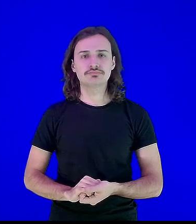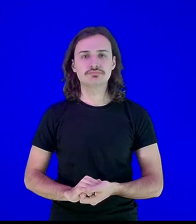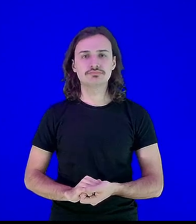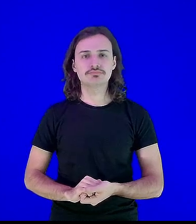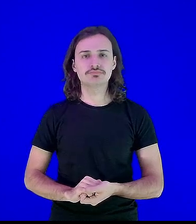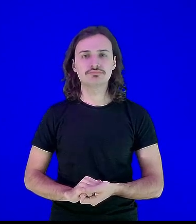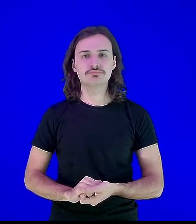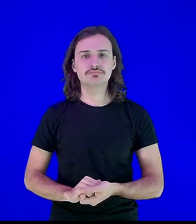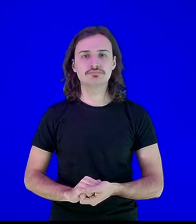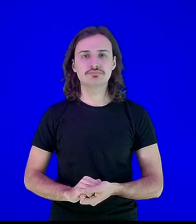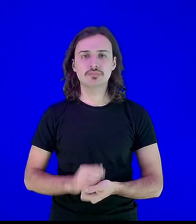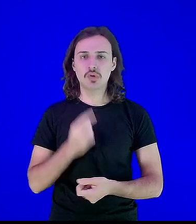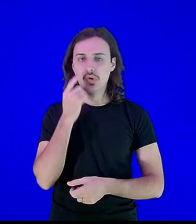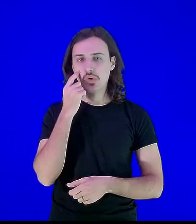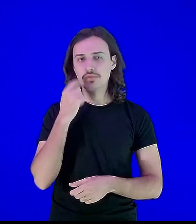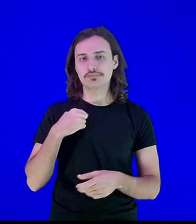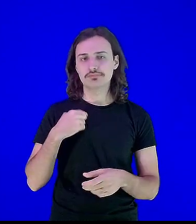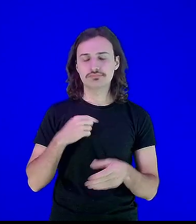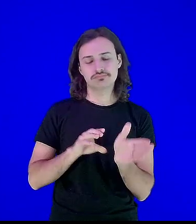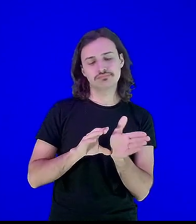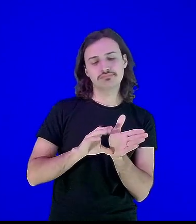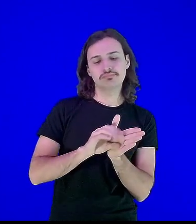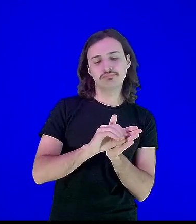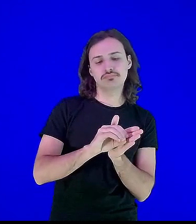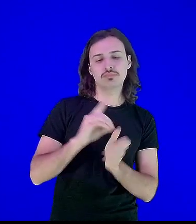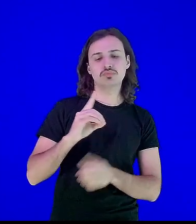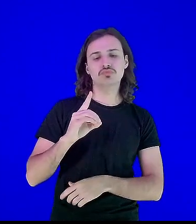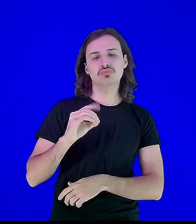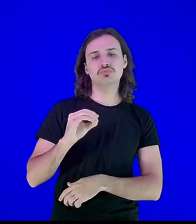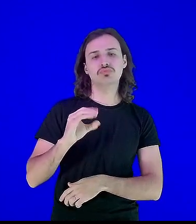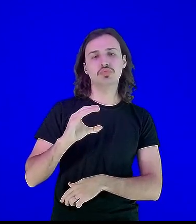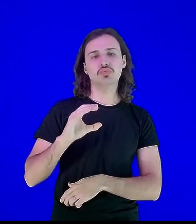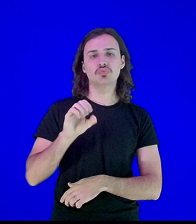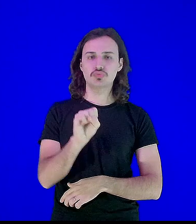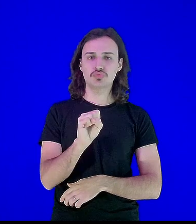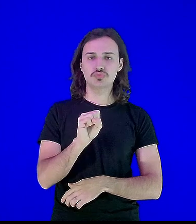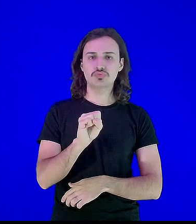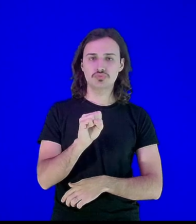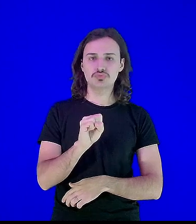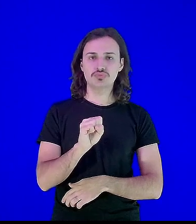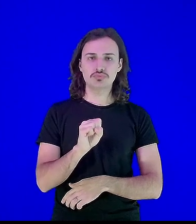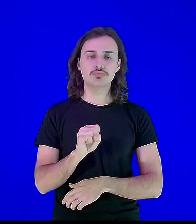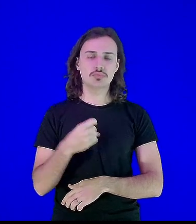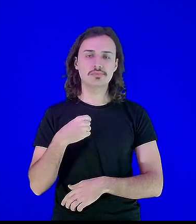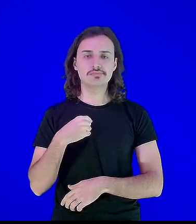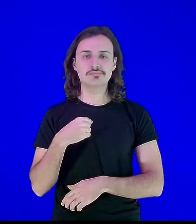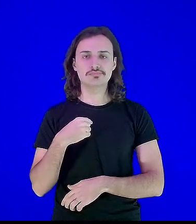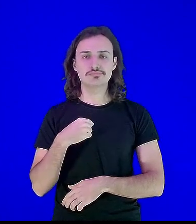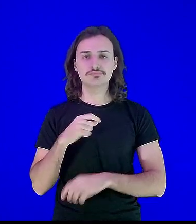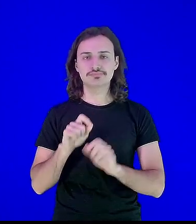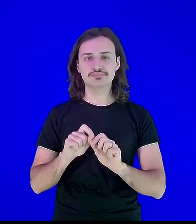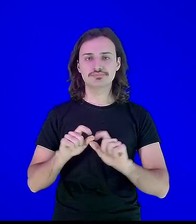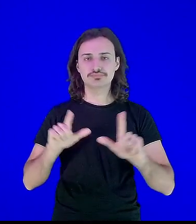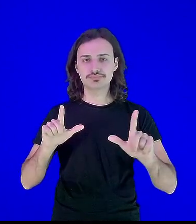let me go to Google Docs